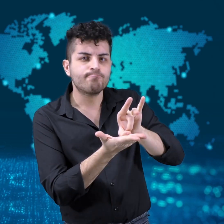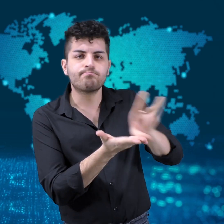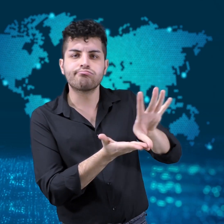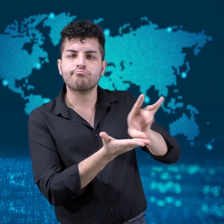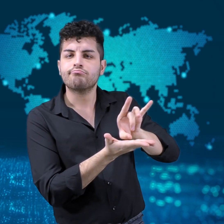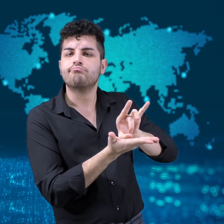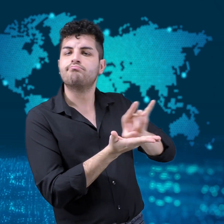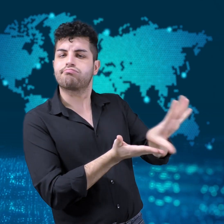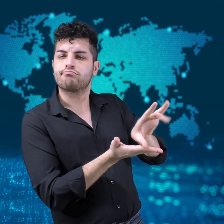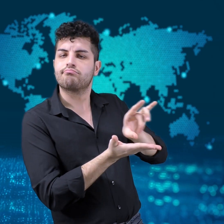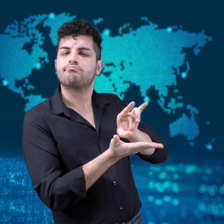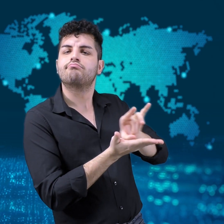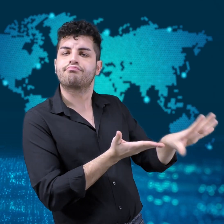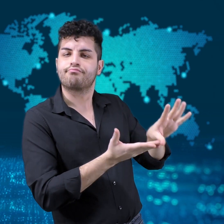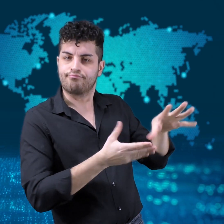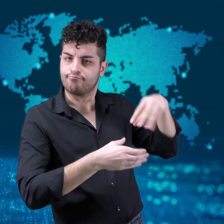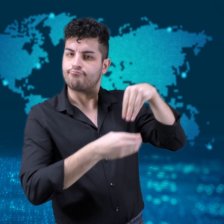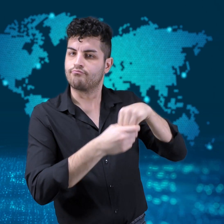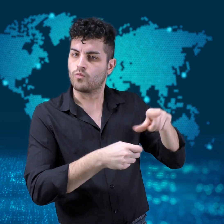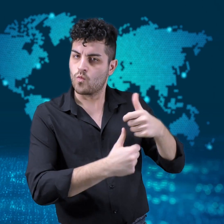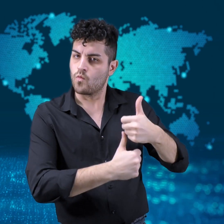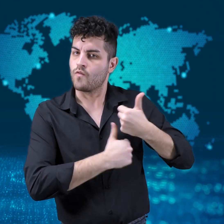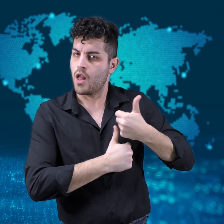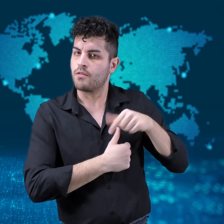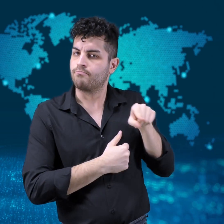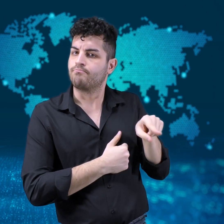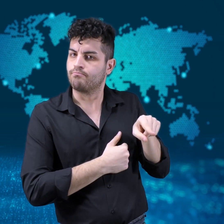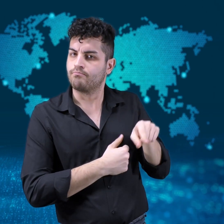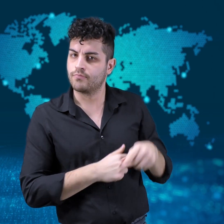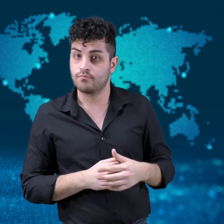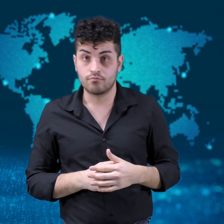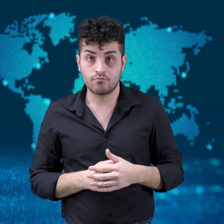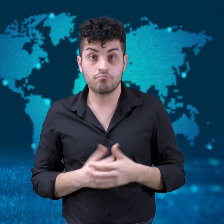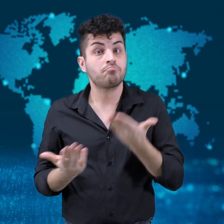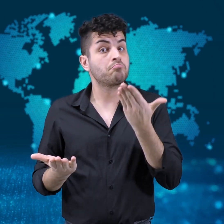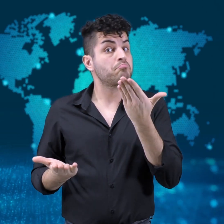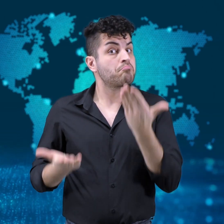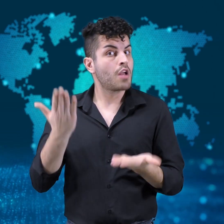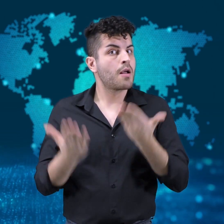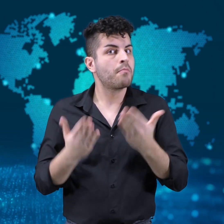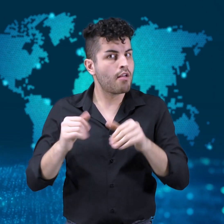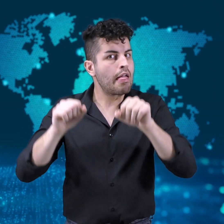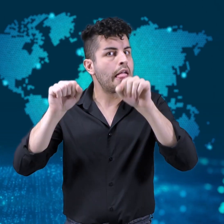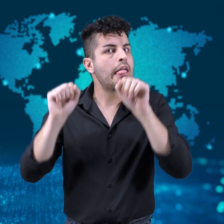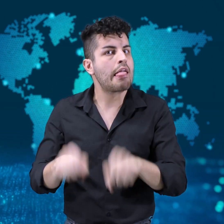They may also be prosecuted for the murders.